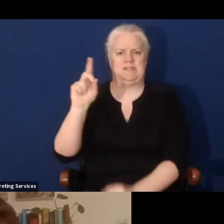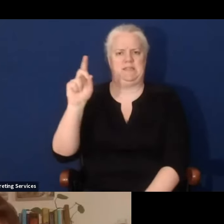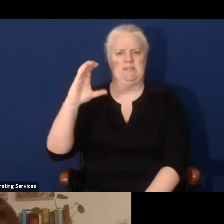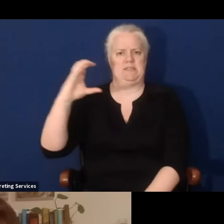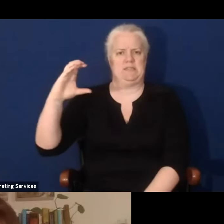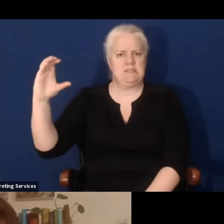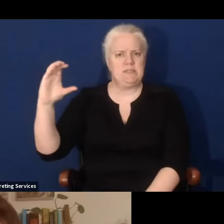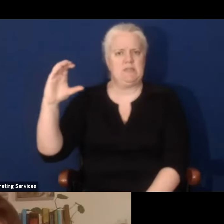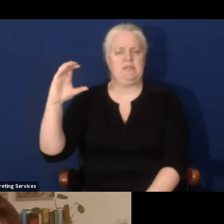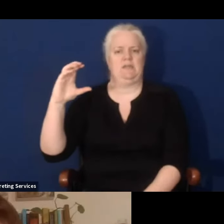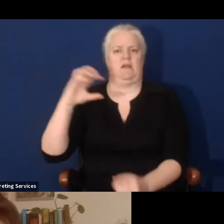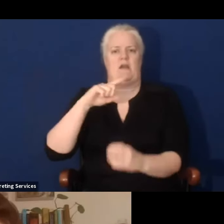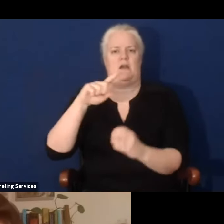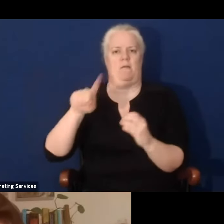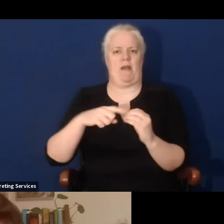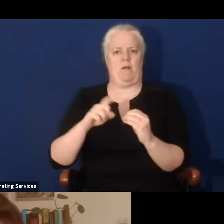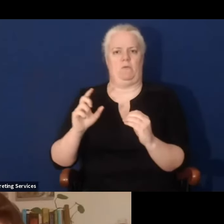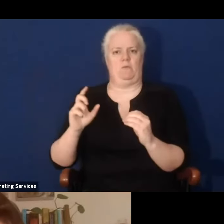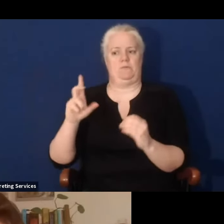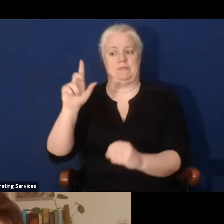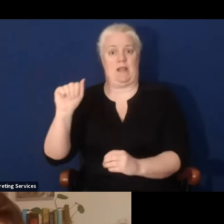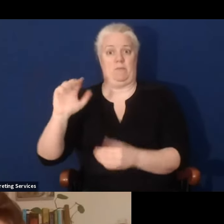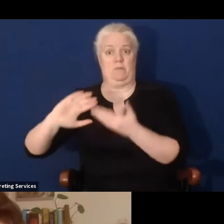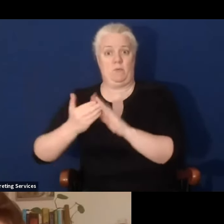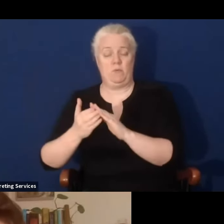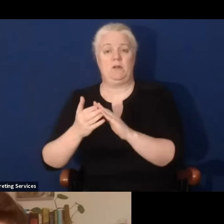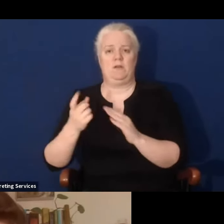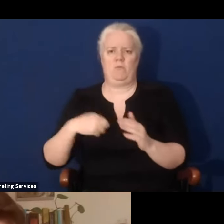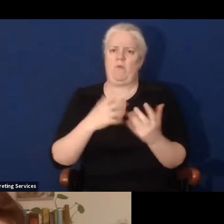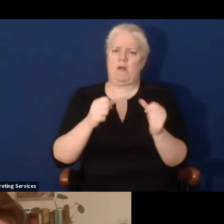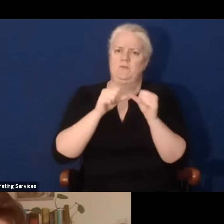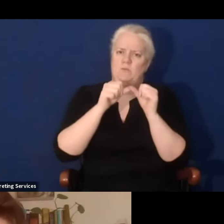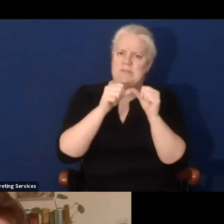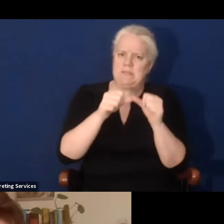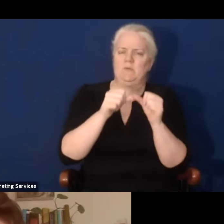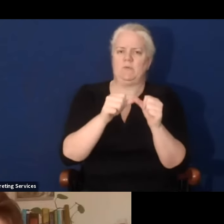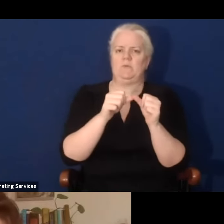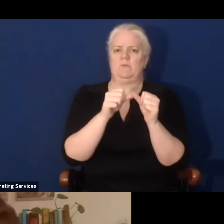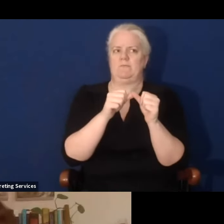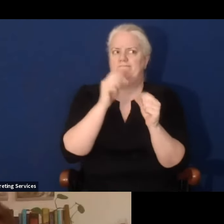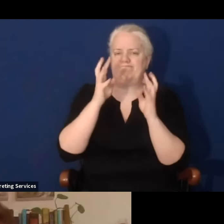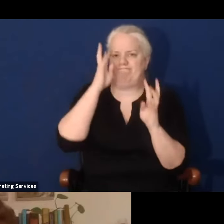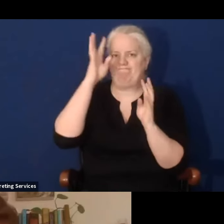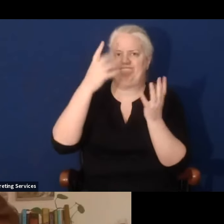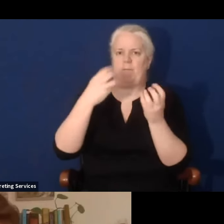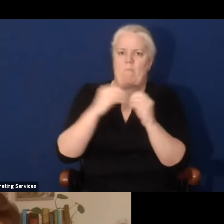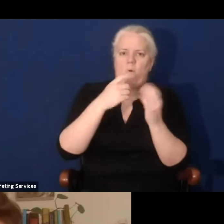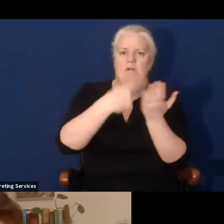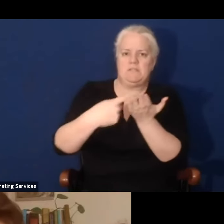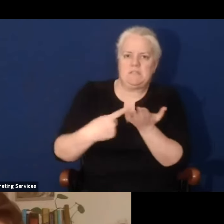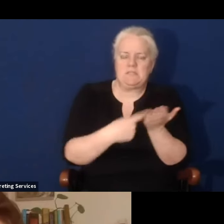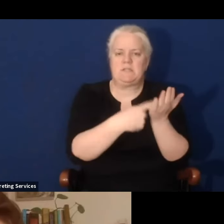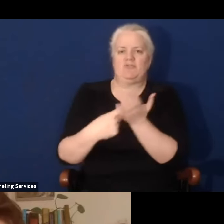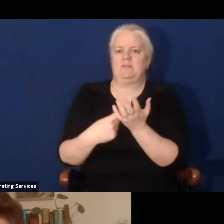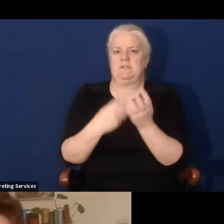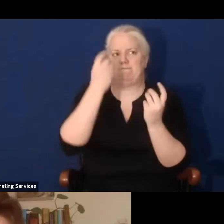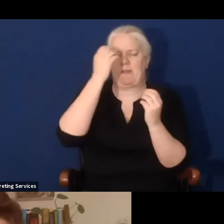So we would like to look into the opportunity of creating something. We can't promise anything now but especially over the last week with the expansion of eligibility and a lot of conversations we've been having with the BCC regarding our population accommodations and other things, this is a conversation we would like to continue with that same thought of how can we have more individuals with underlying conditions be at the line, make these appointments, and hopefully